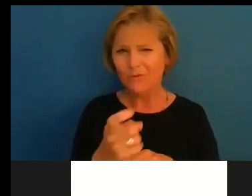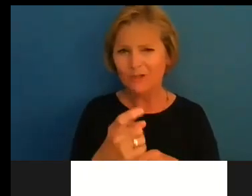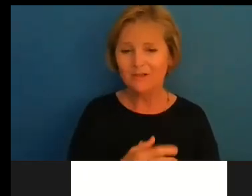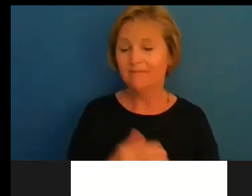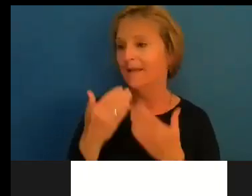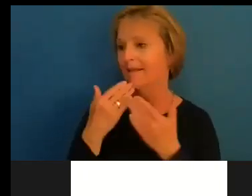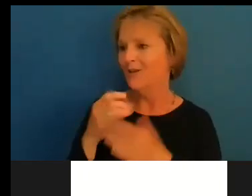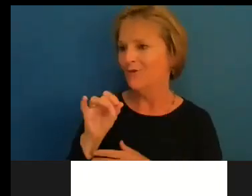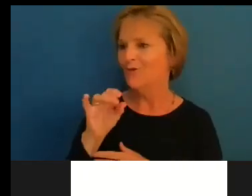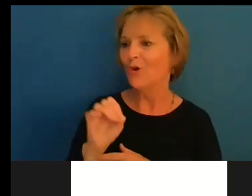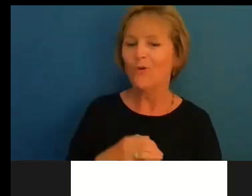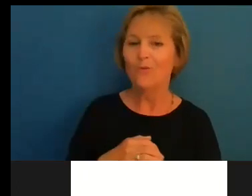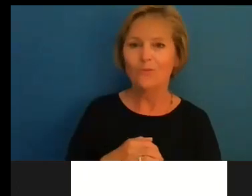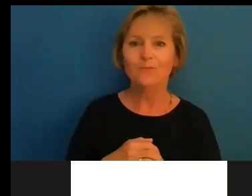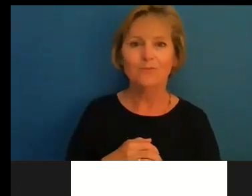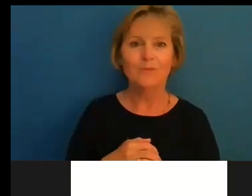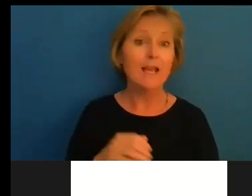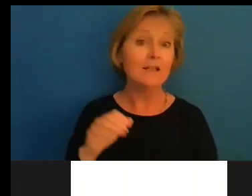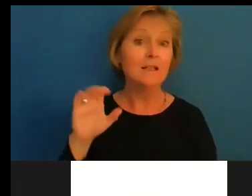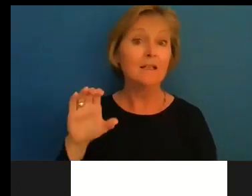Clarkisha, did you have something on this?